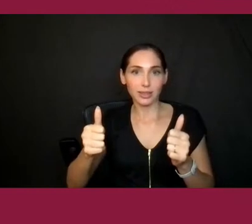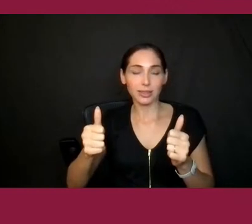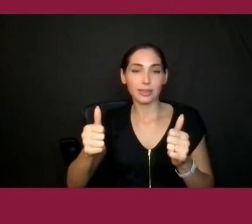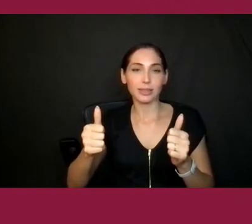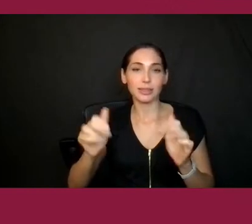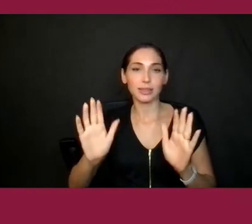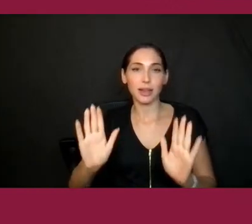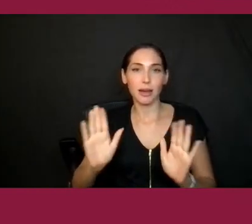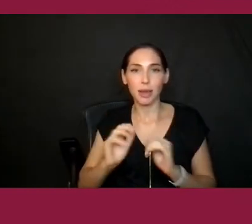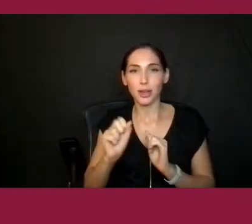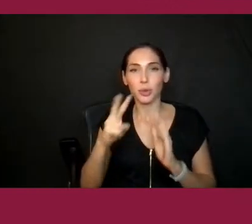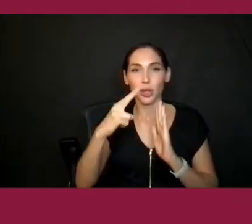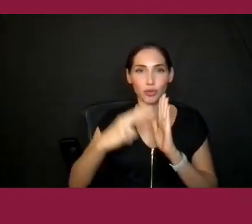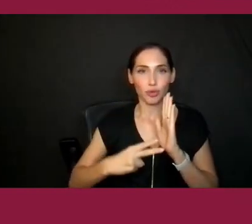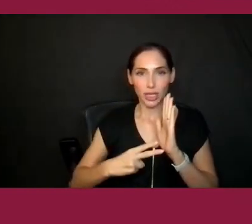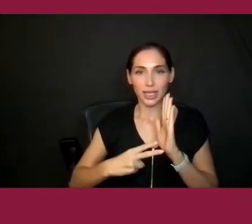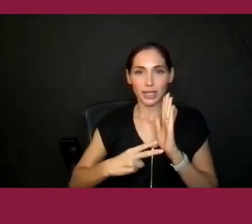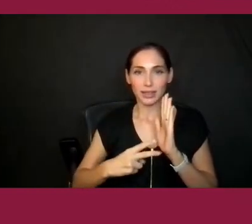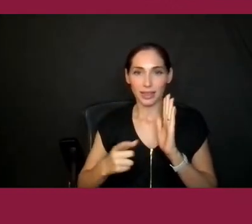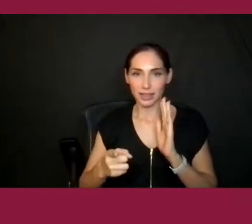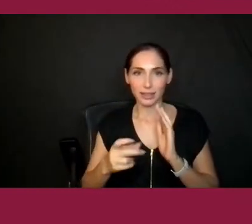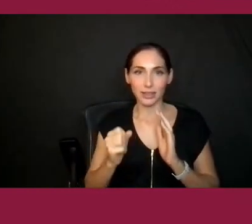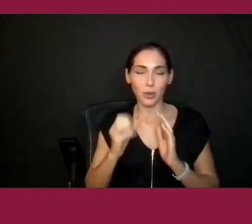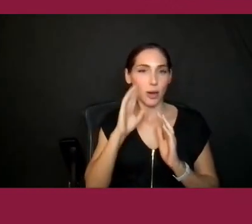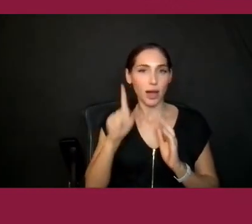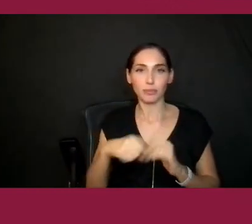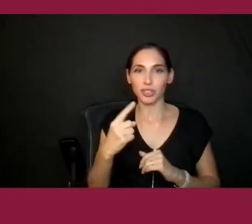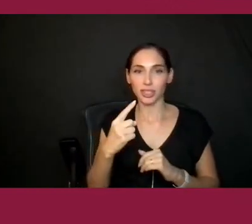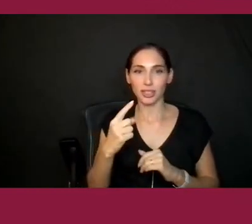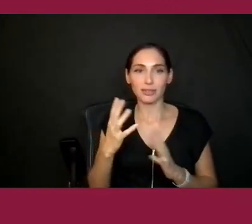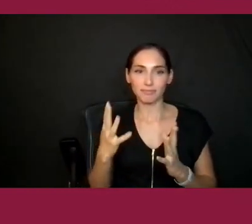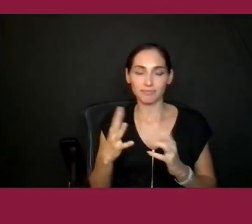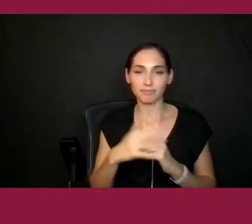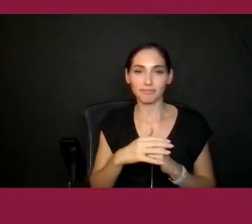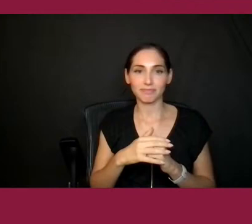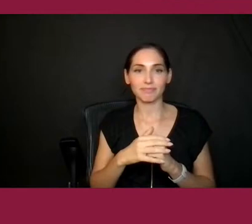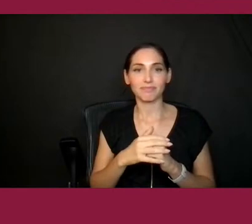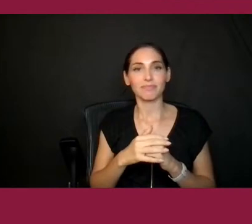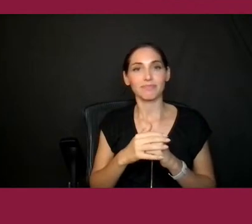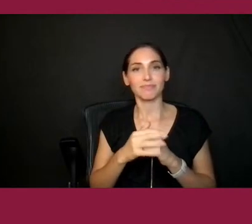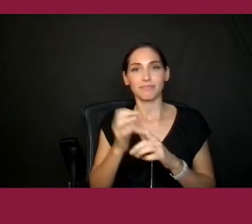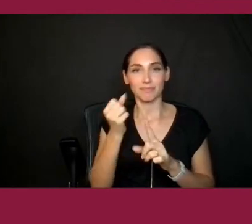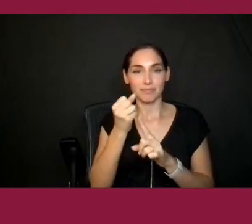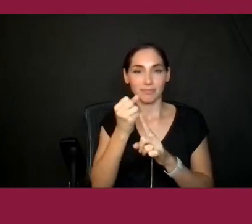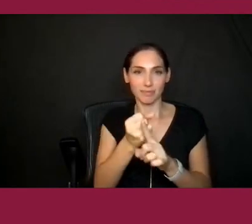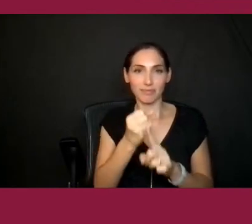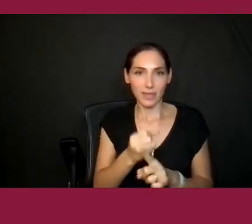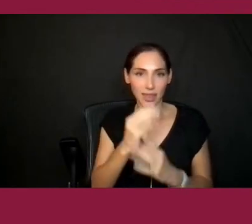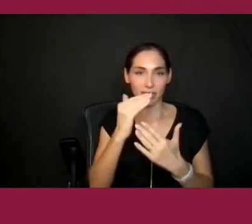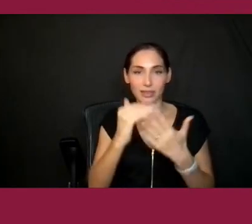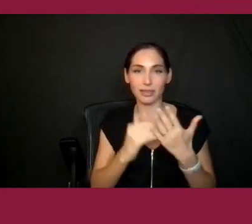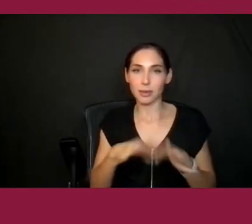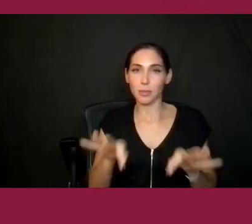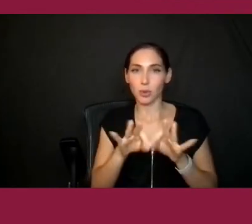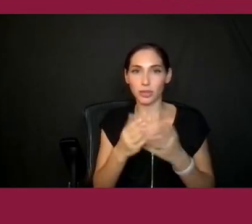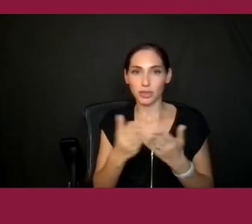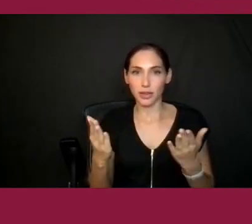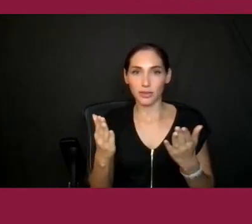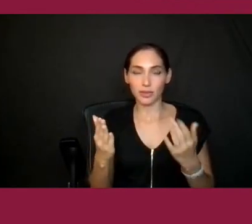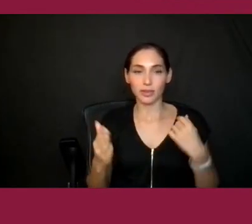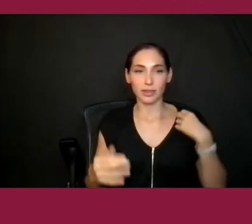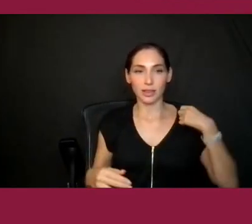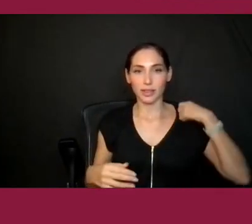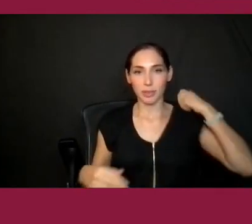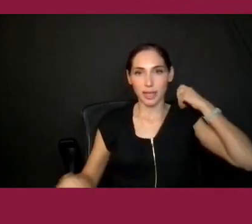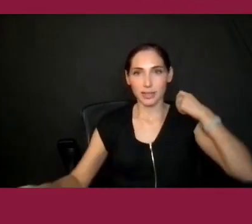you can read this, and so I'm just going to, um, hit the high level, um